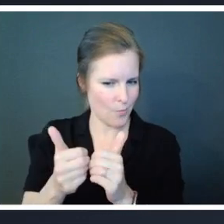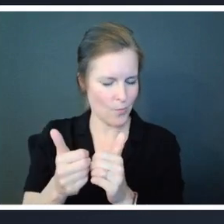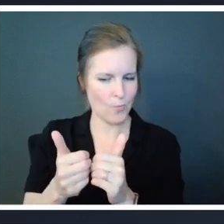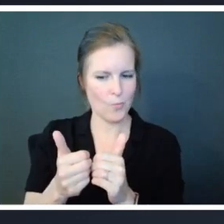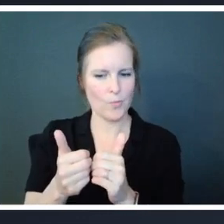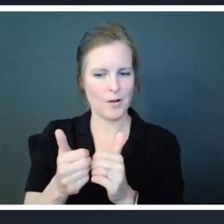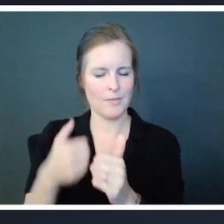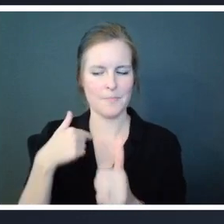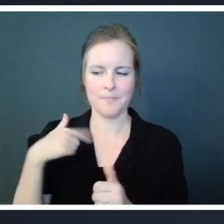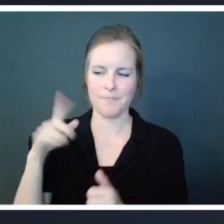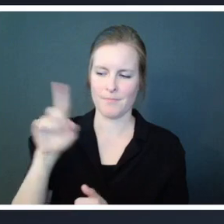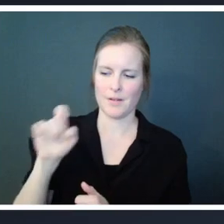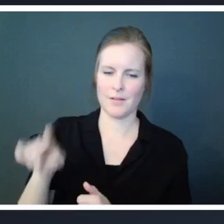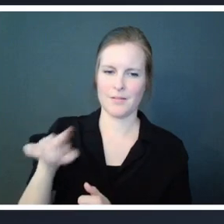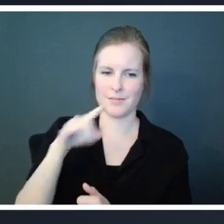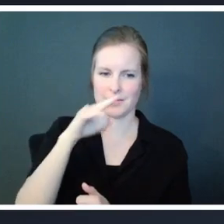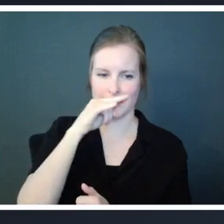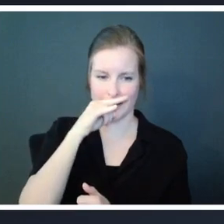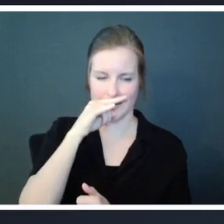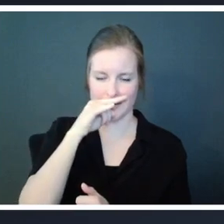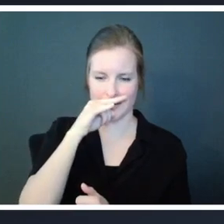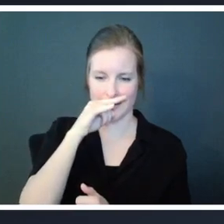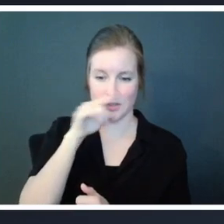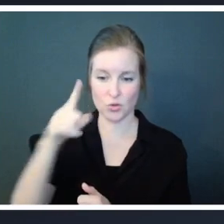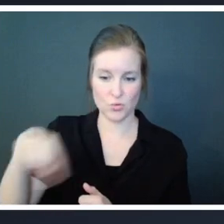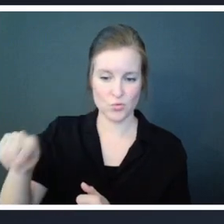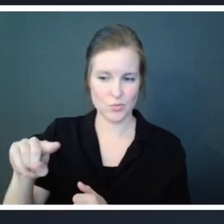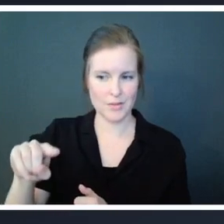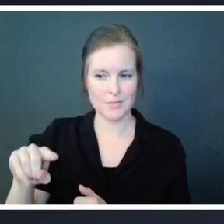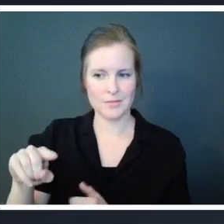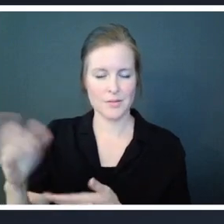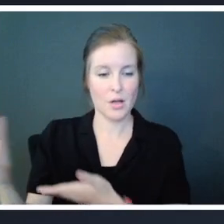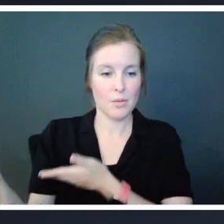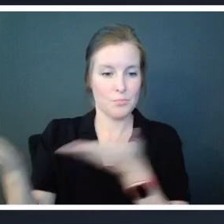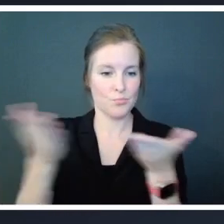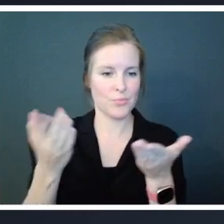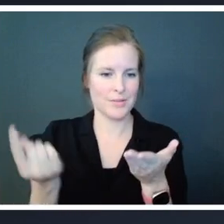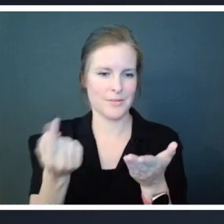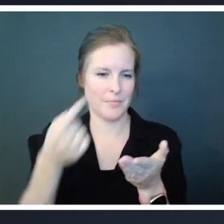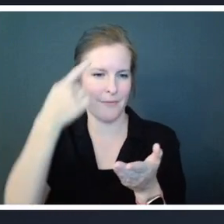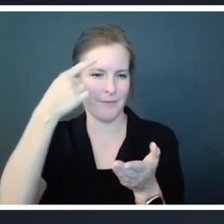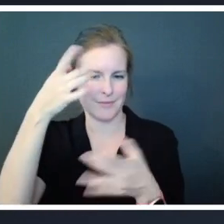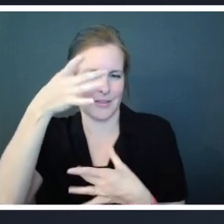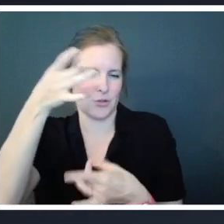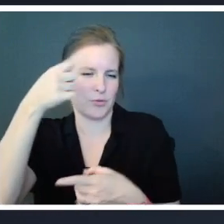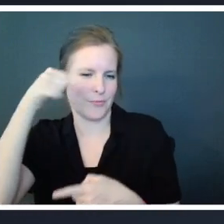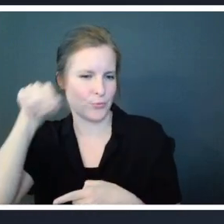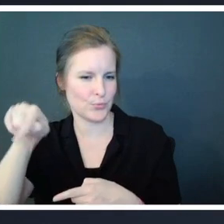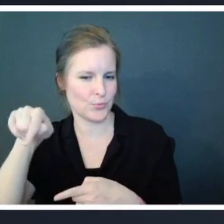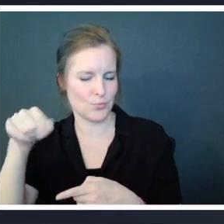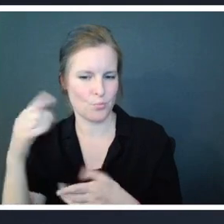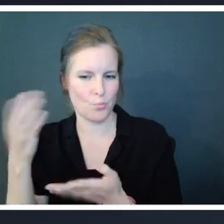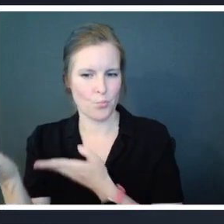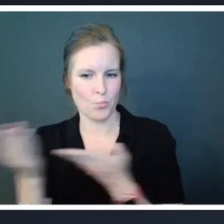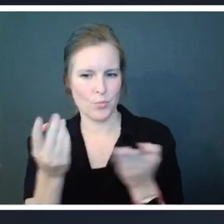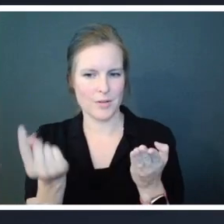program that they felt passionate about, something that was an interest of theirs, or a hobby of theirs, an object that could represent that and that they could tell the group about.